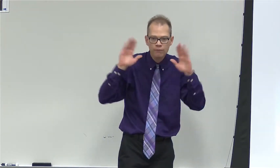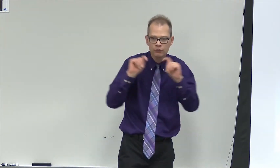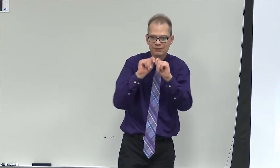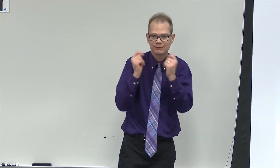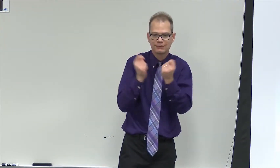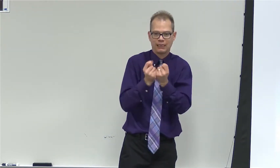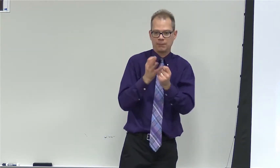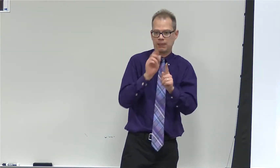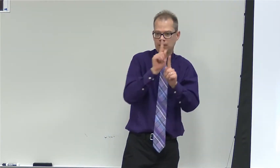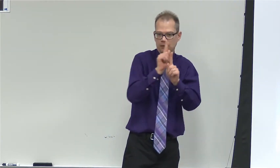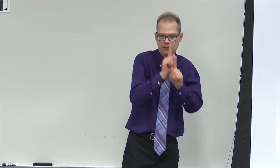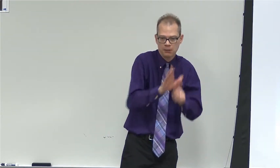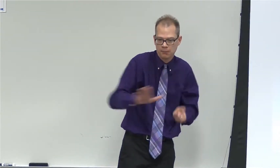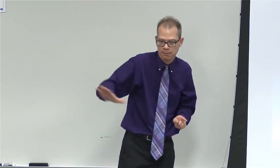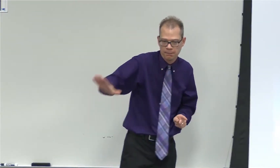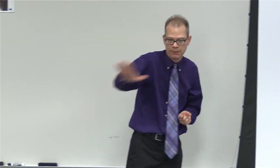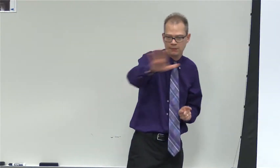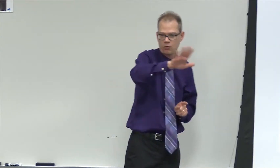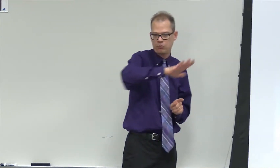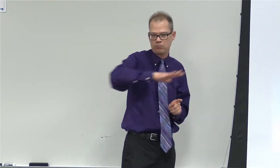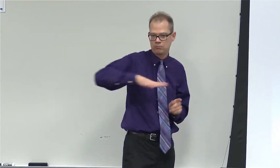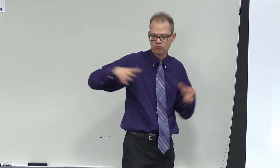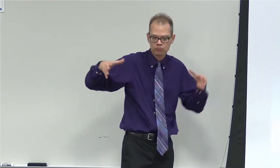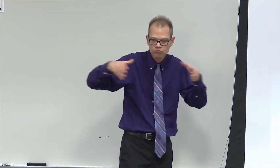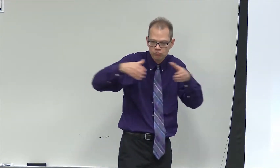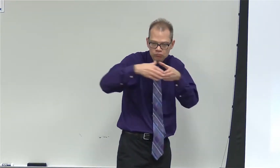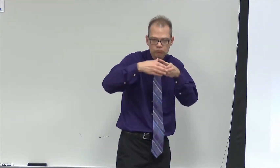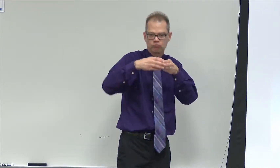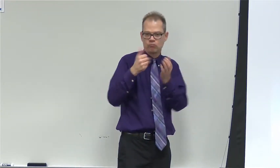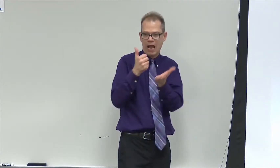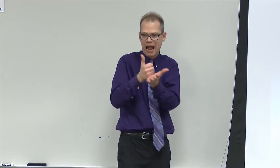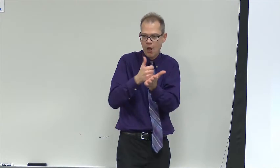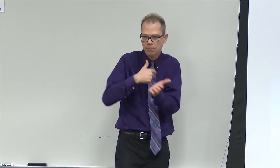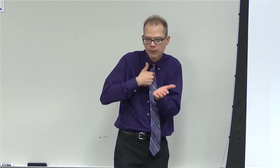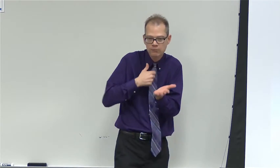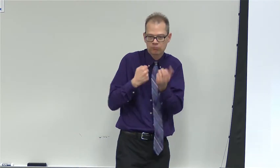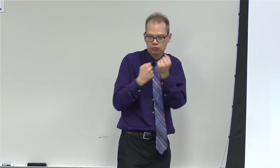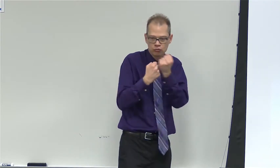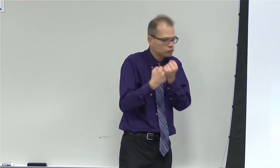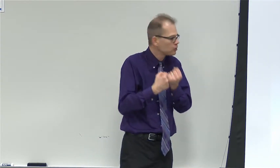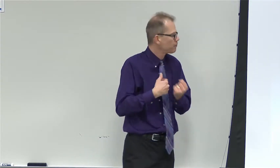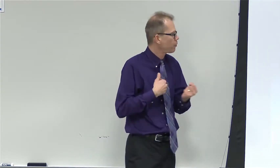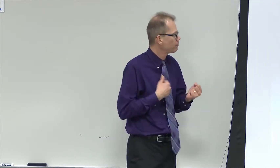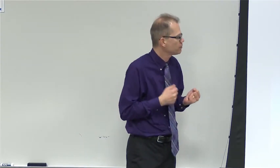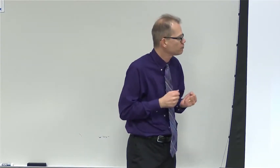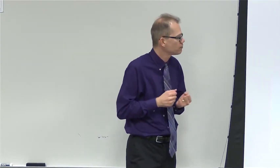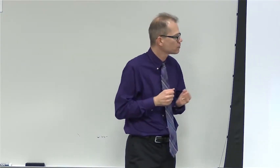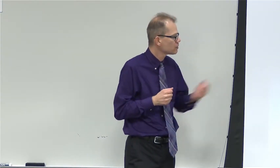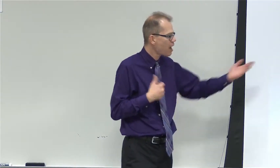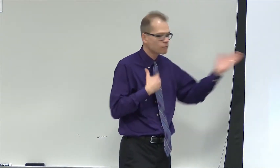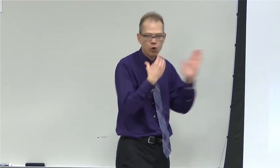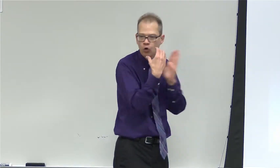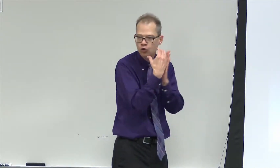We had a wonderful team. I had a wonderful team of mentors to help me and support me through this process.